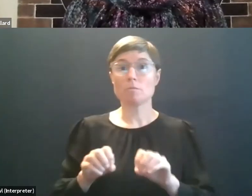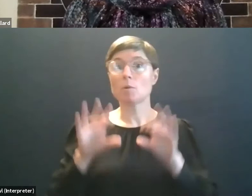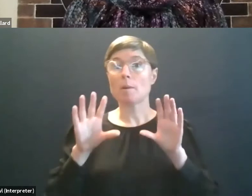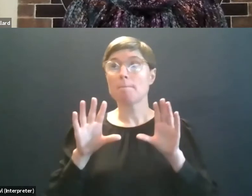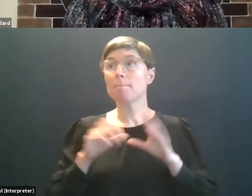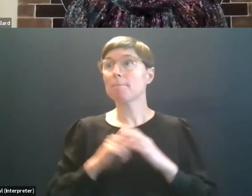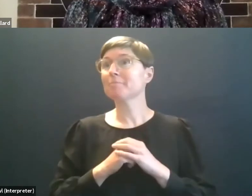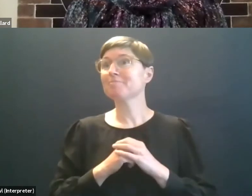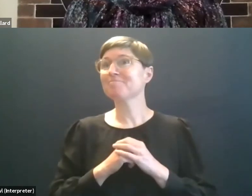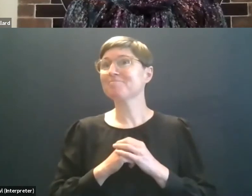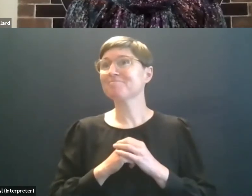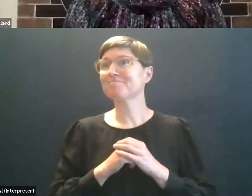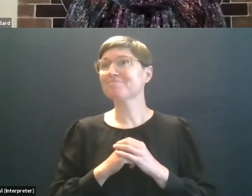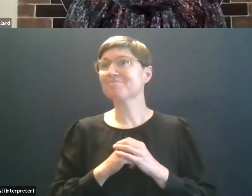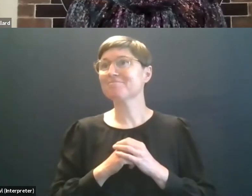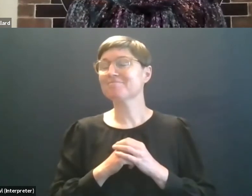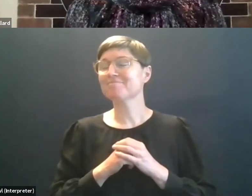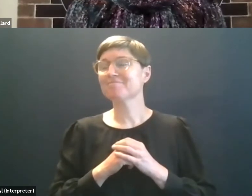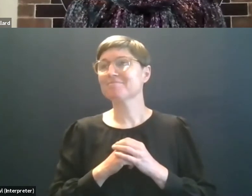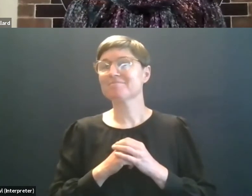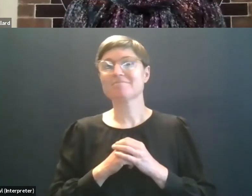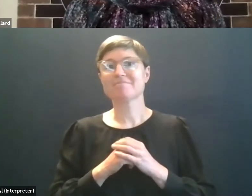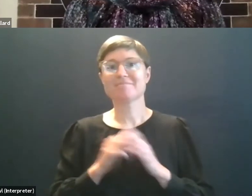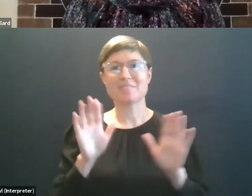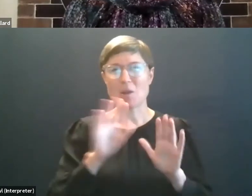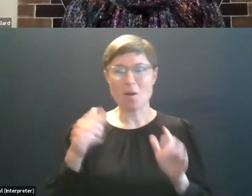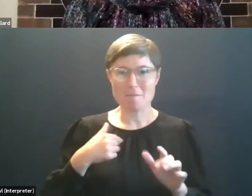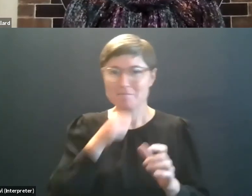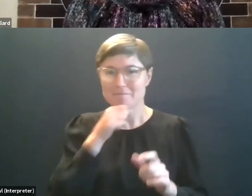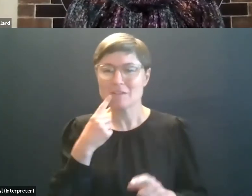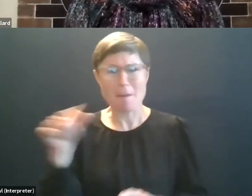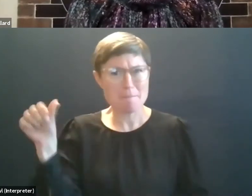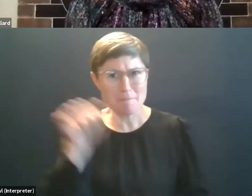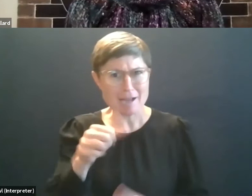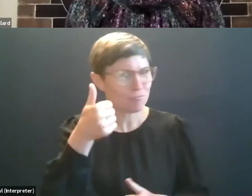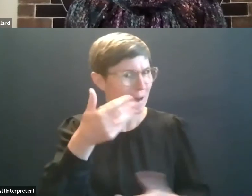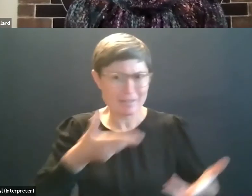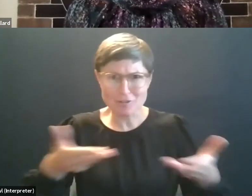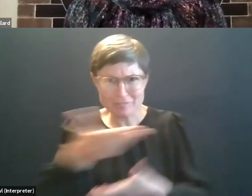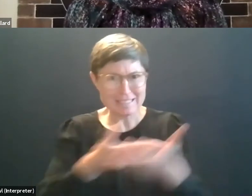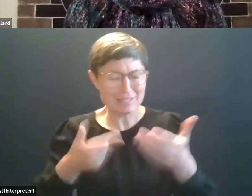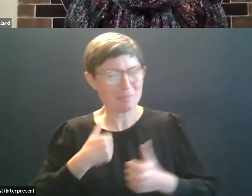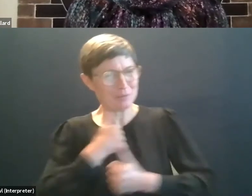Hey there, I'm back. What a great conversation. Enjoyed every minute.